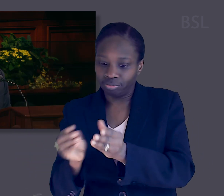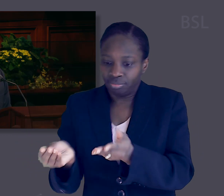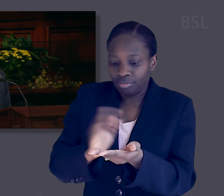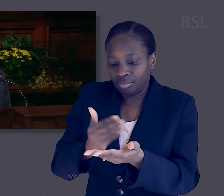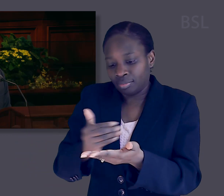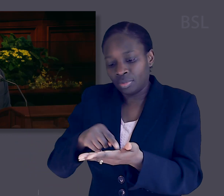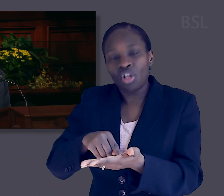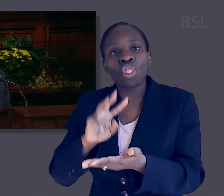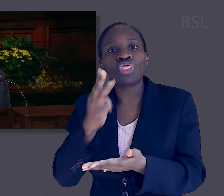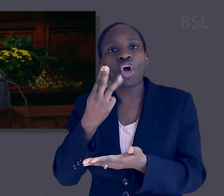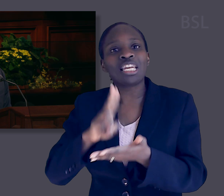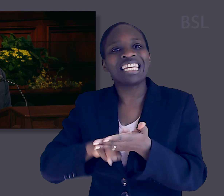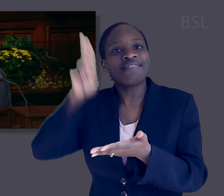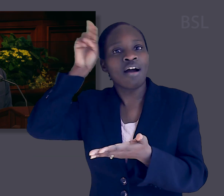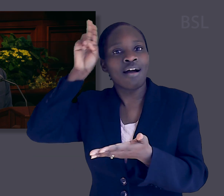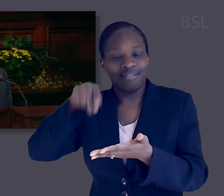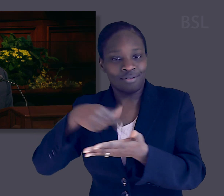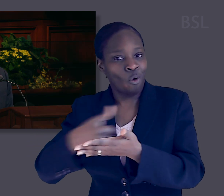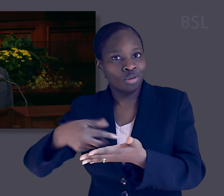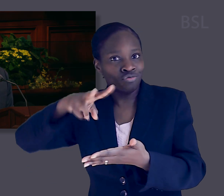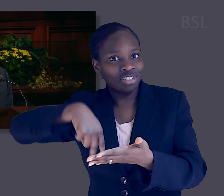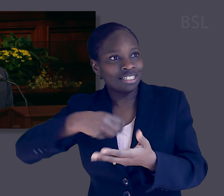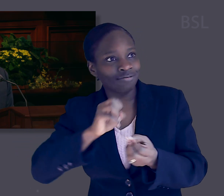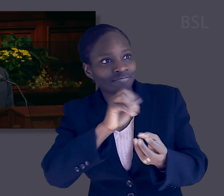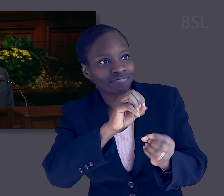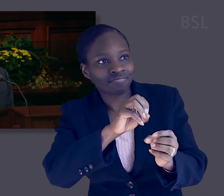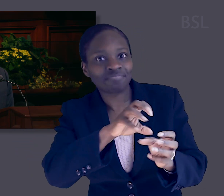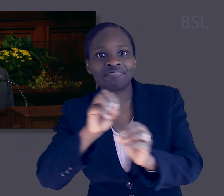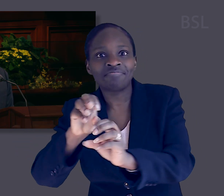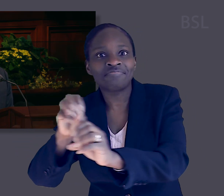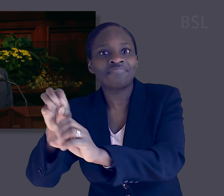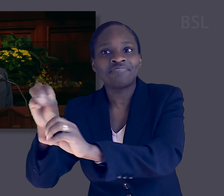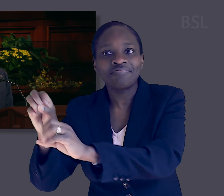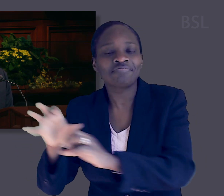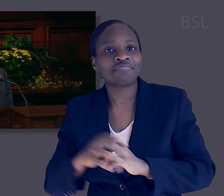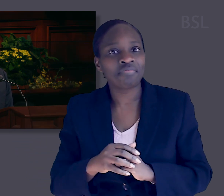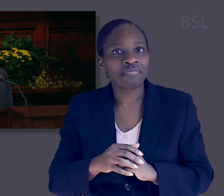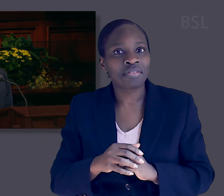and reads about the appearance of the resurrected Christ to the Nephites.